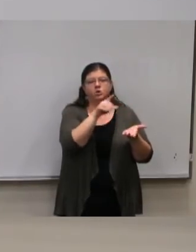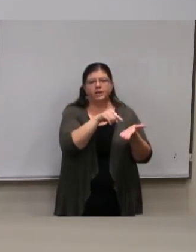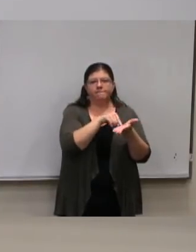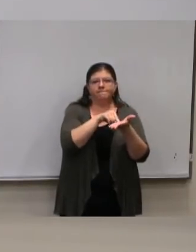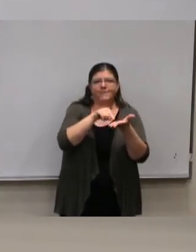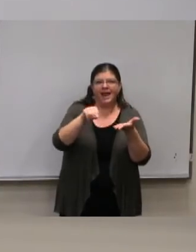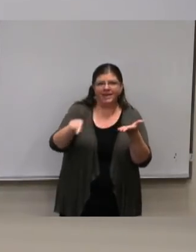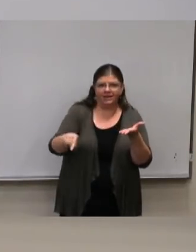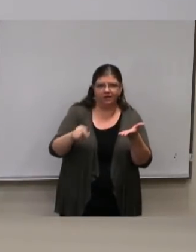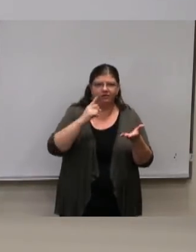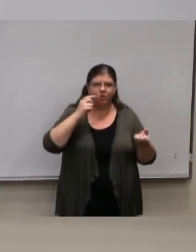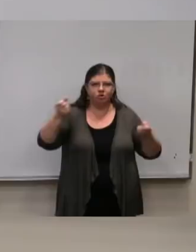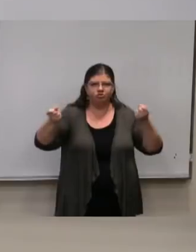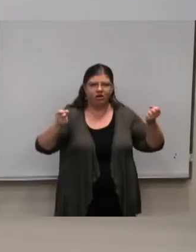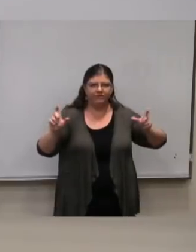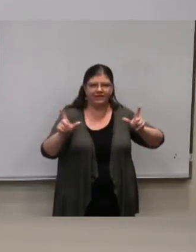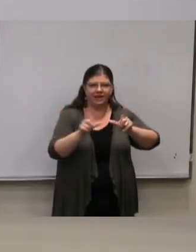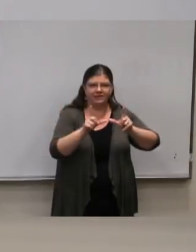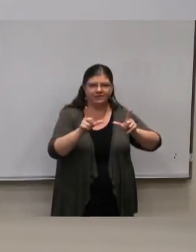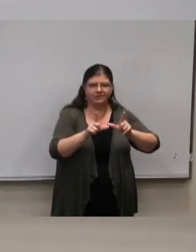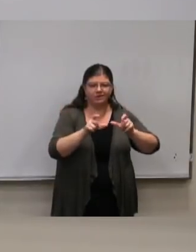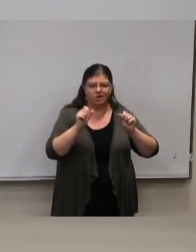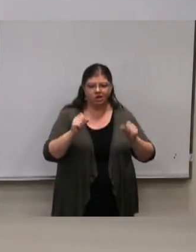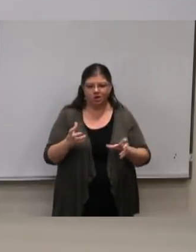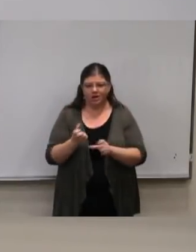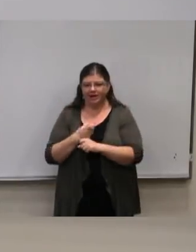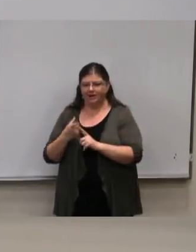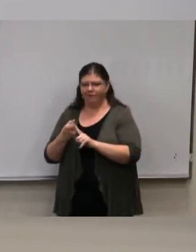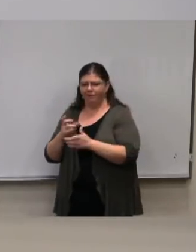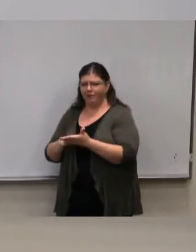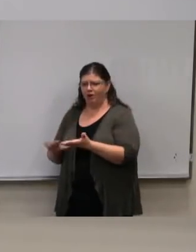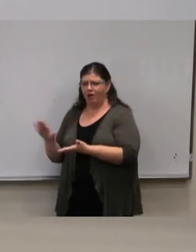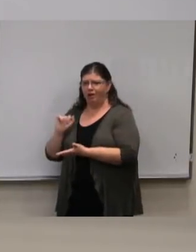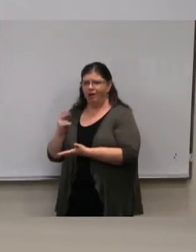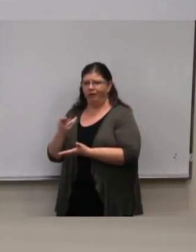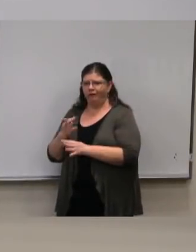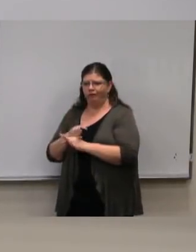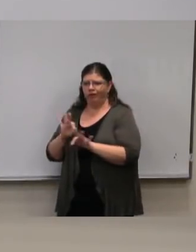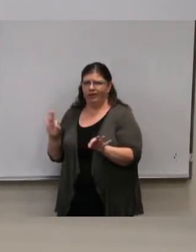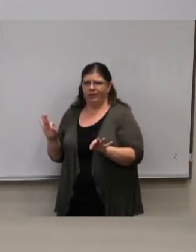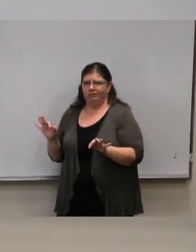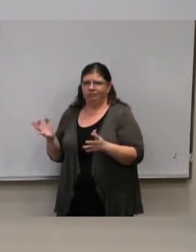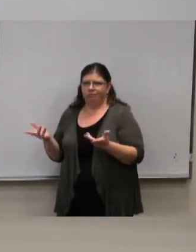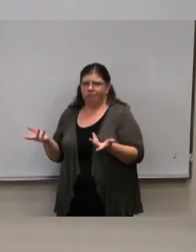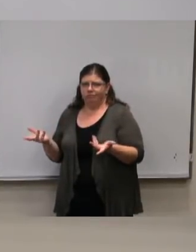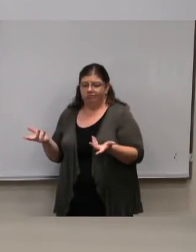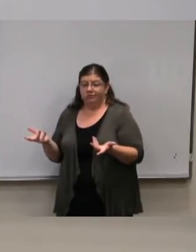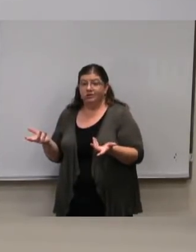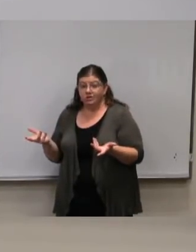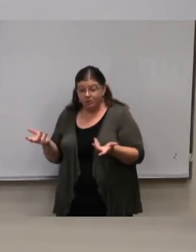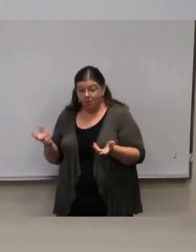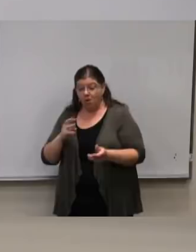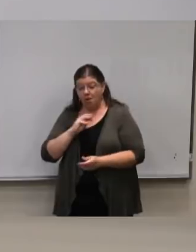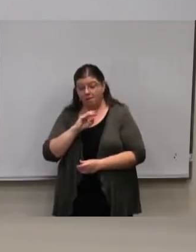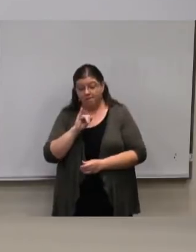to get a truck driving license that they could get from Hancock for free for no cost?? So Mike Cunningham has been teaching that class.